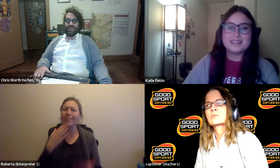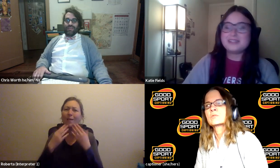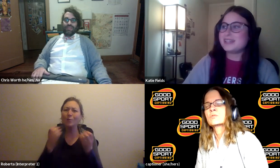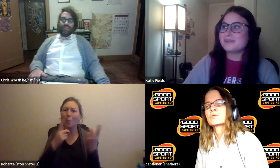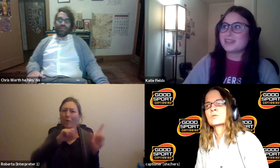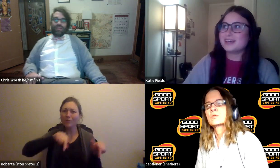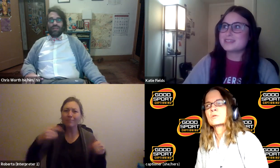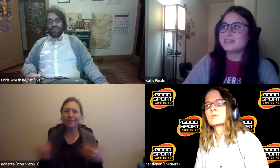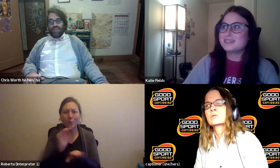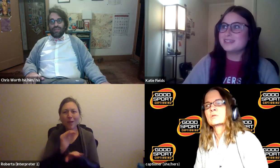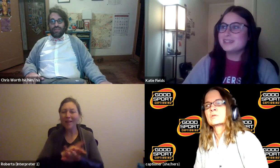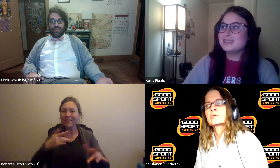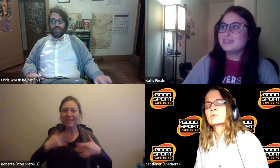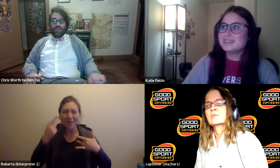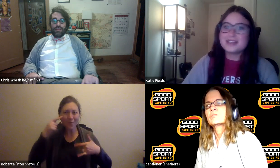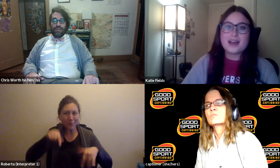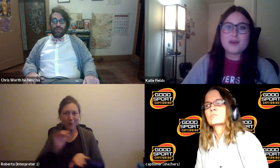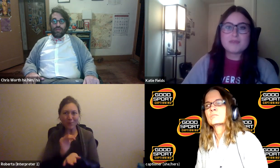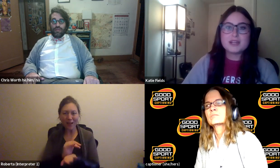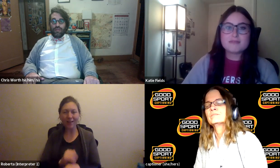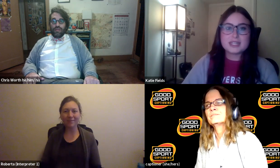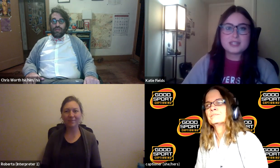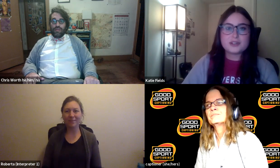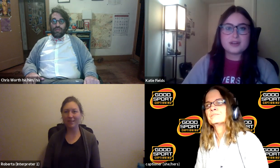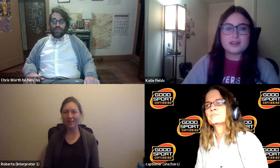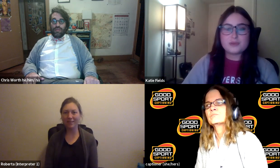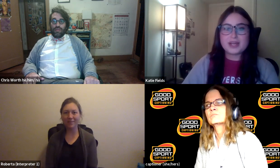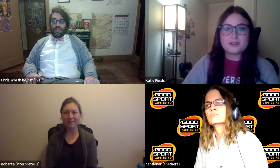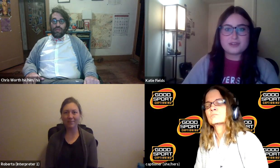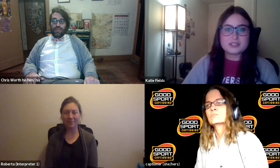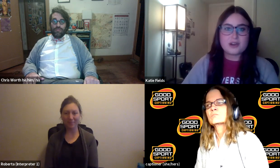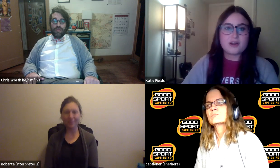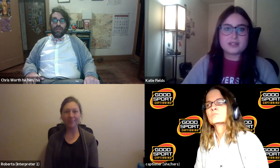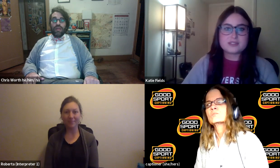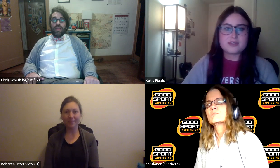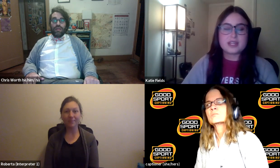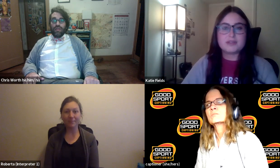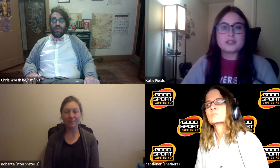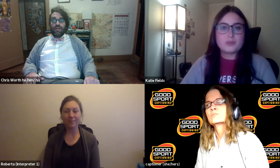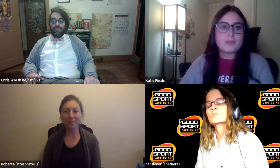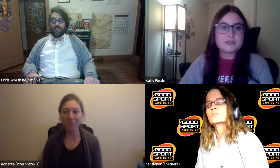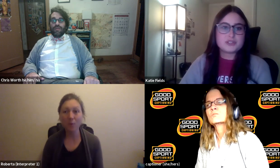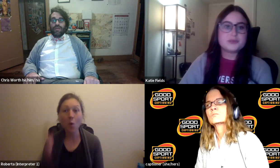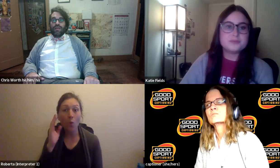you here with us. I'm going to read your bio to our audience so they know a little bit about you.